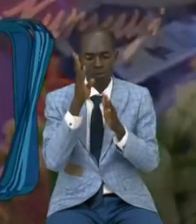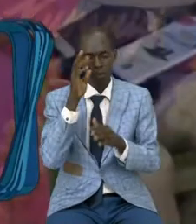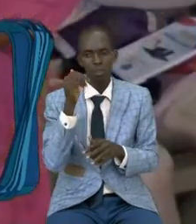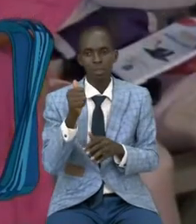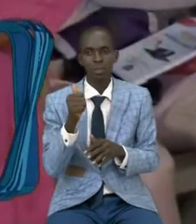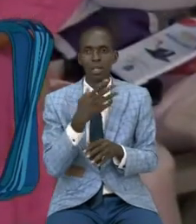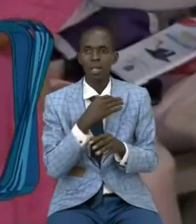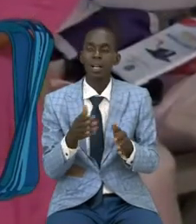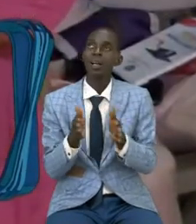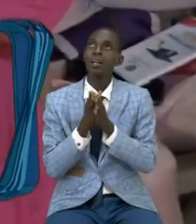after the last amen